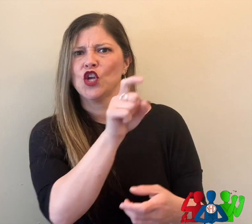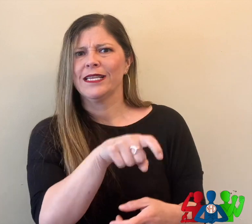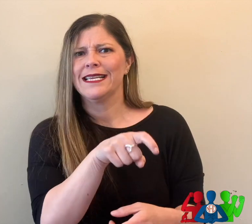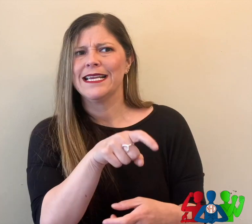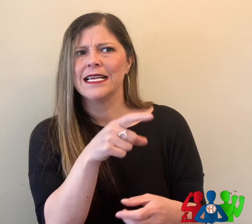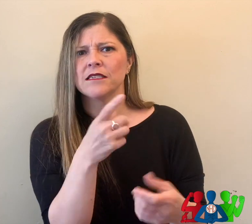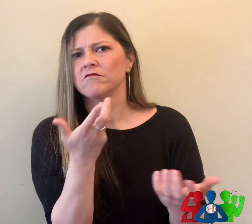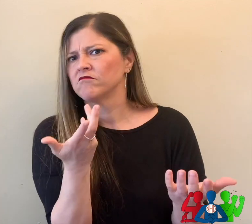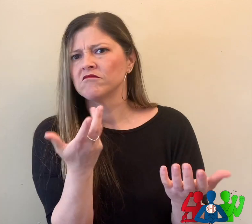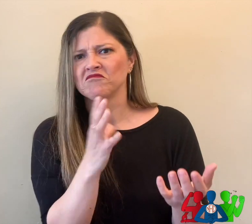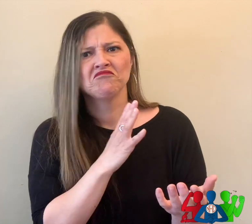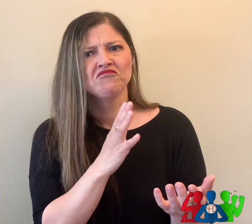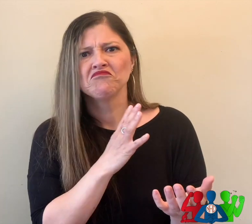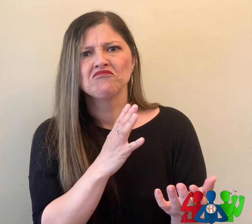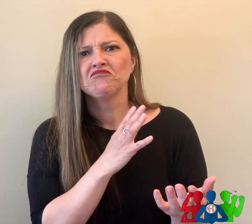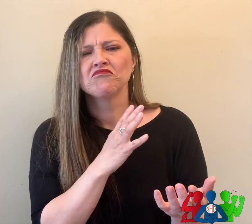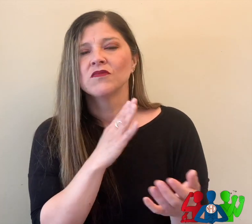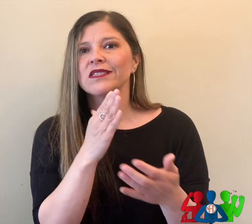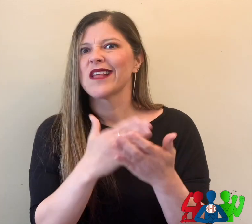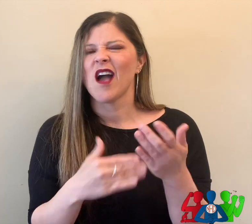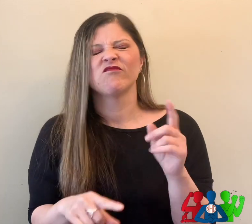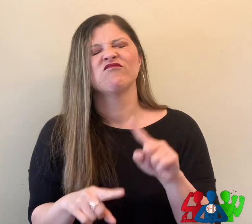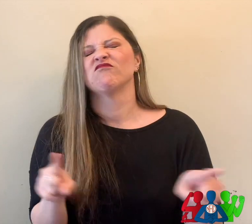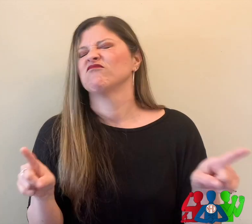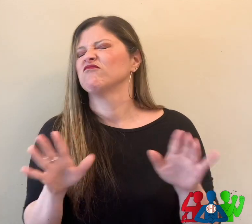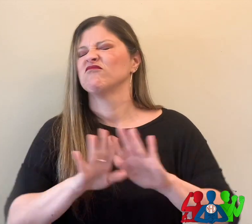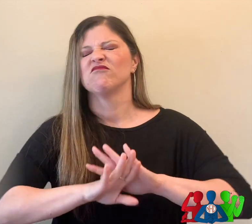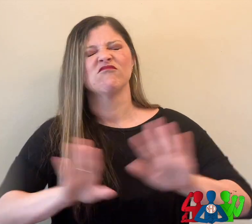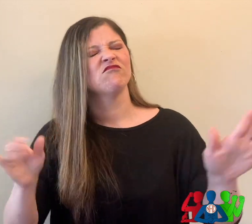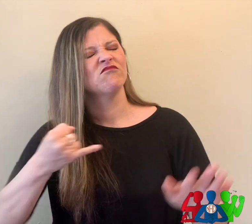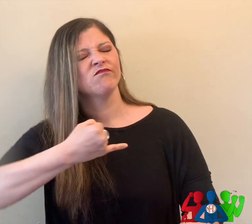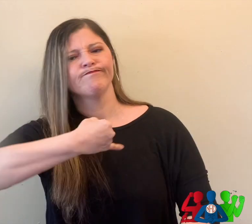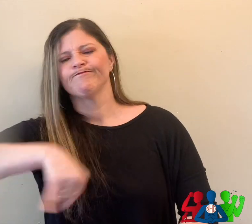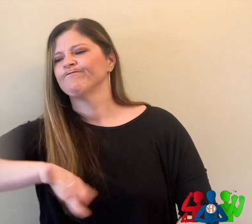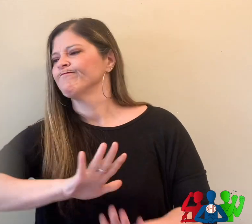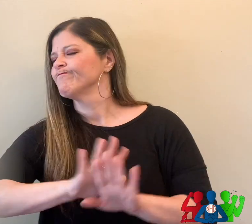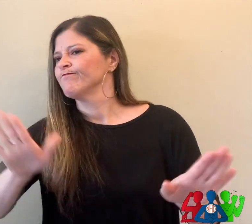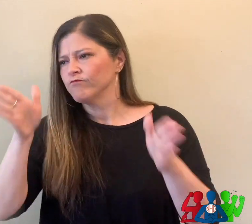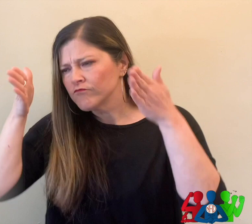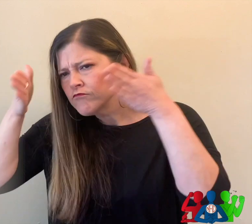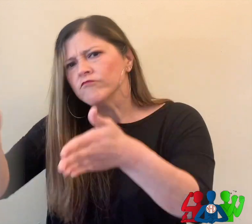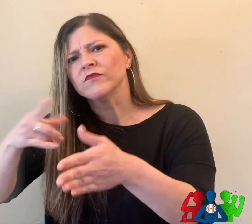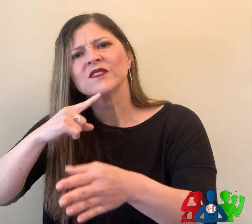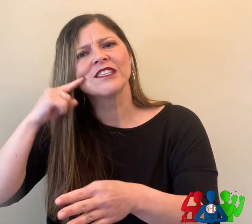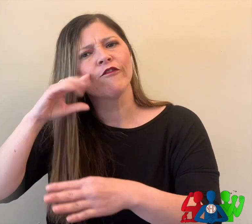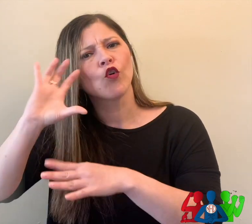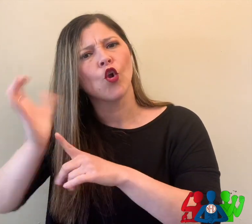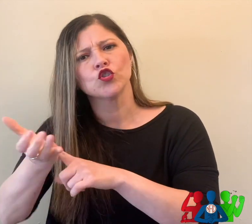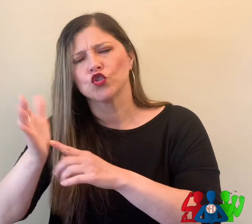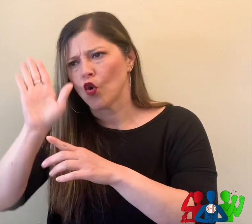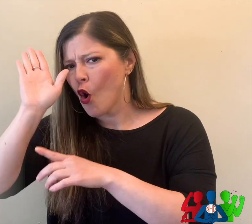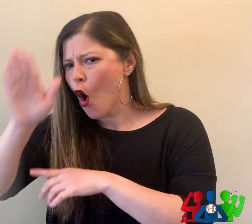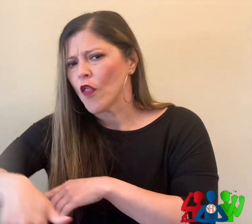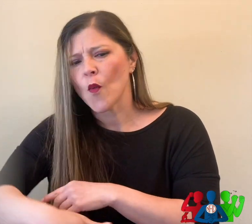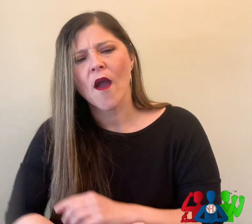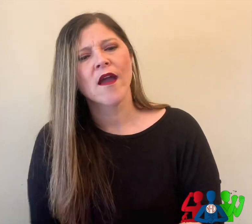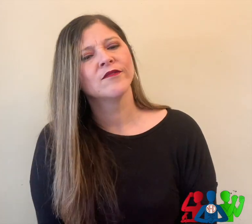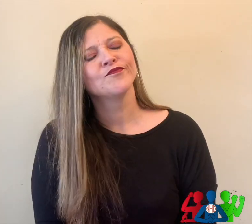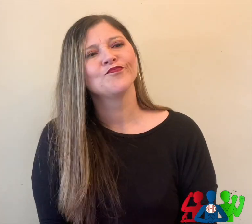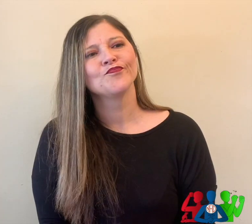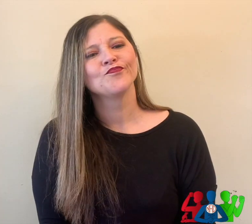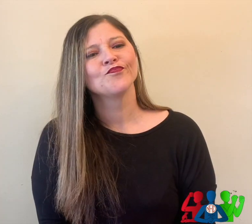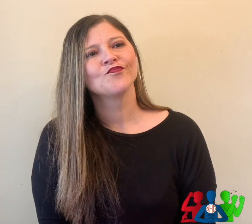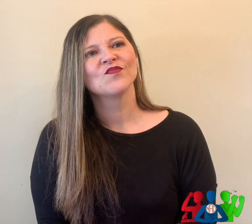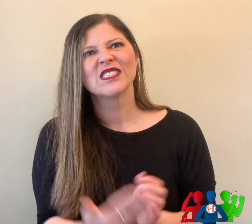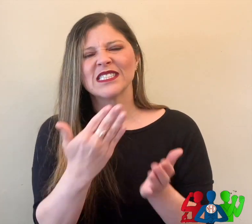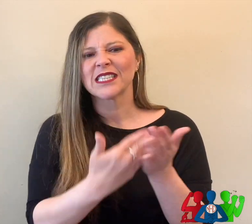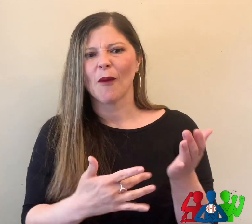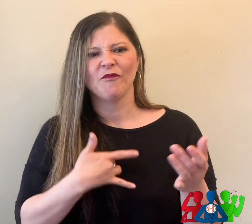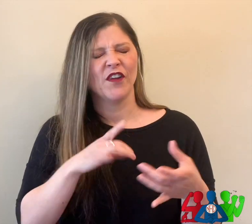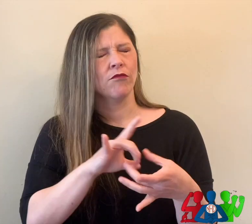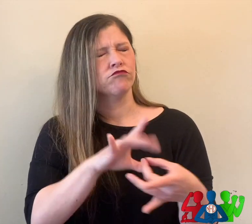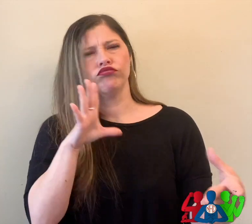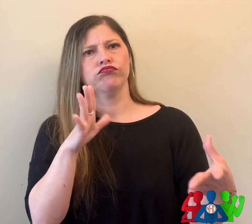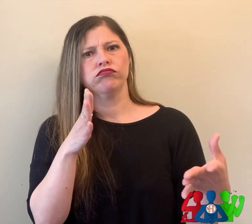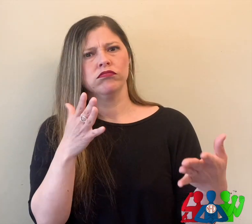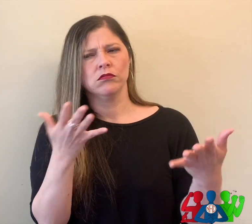world, concerts or what not, based on students' needs to support them. And make sure that